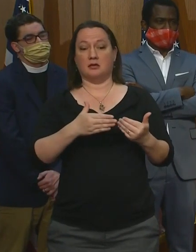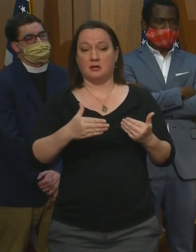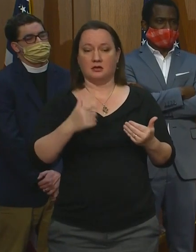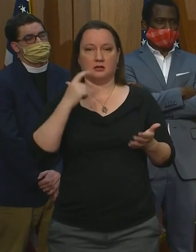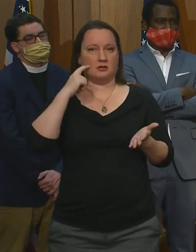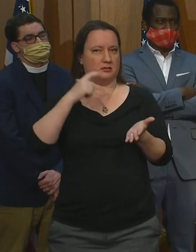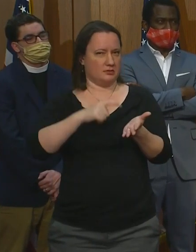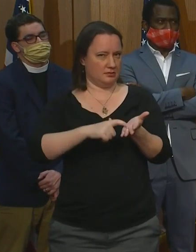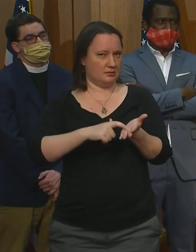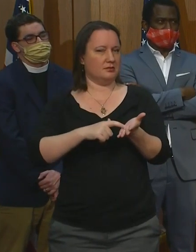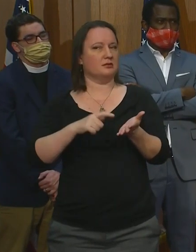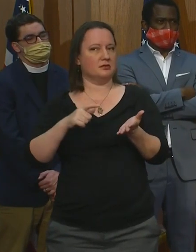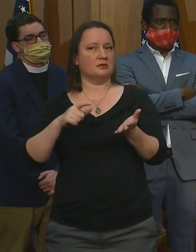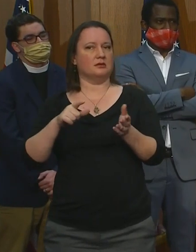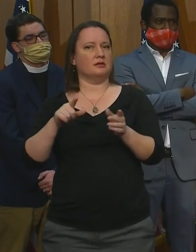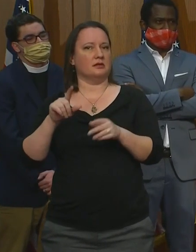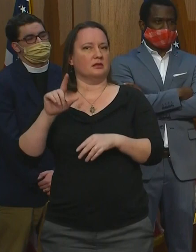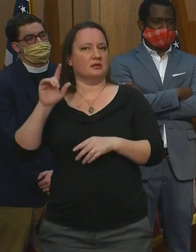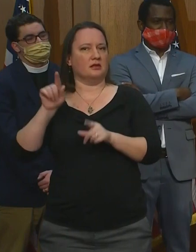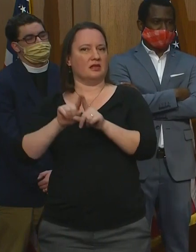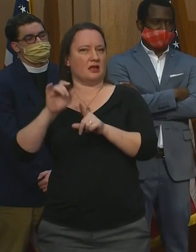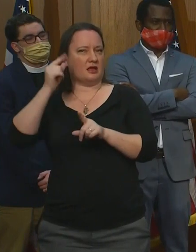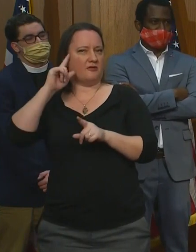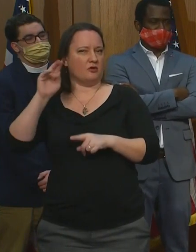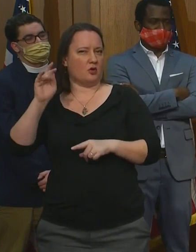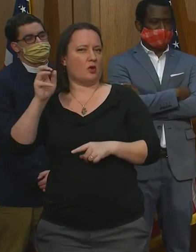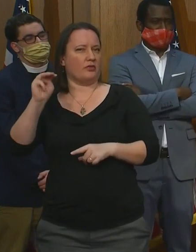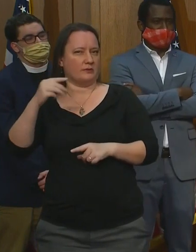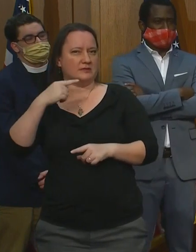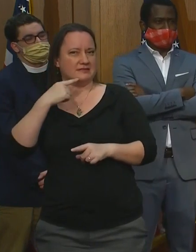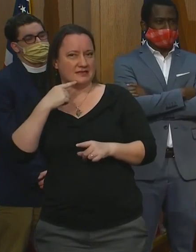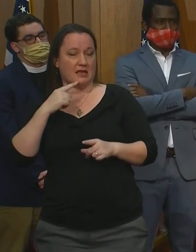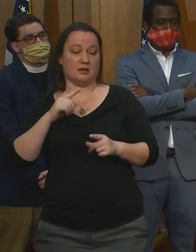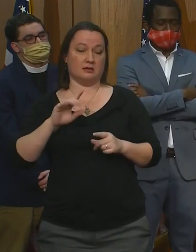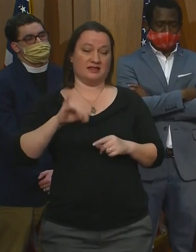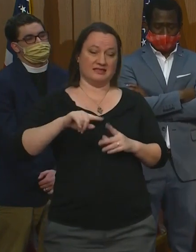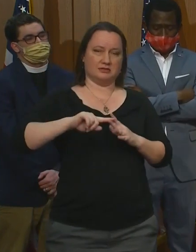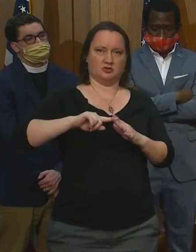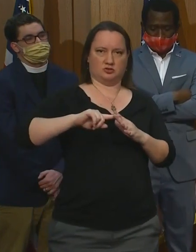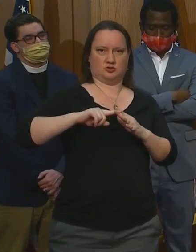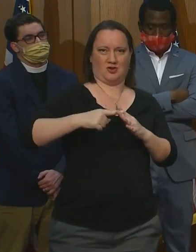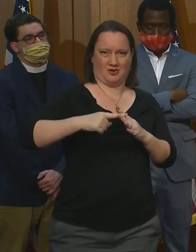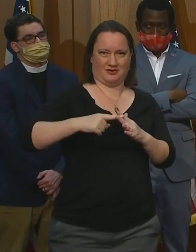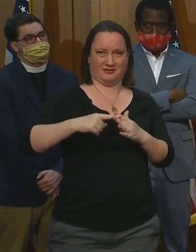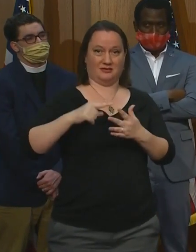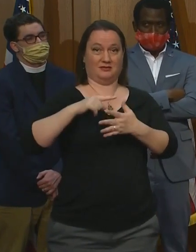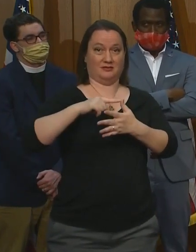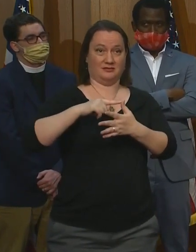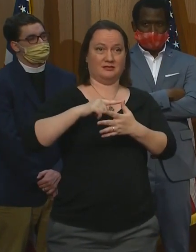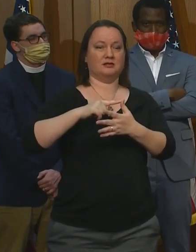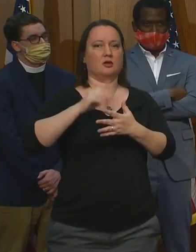RECOGNITION OF THE GOVERNOR NORTHAM- ELOQUENTLY STATED.